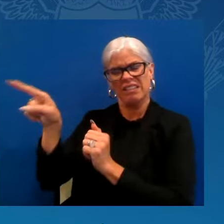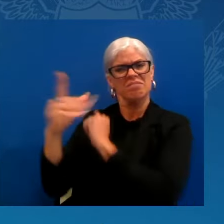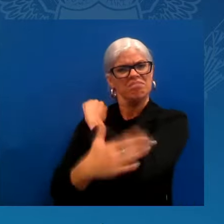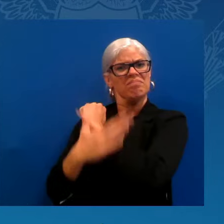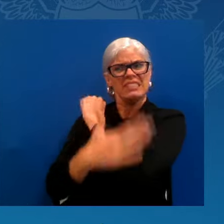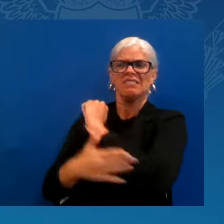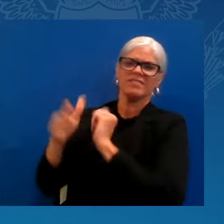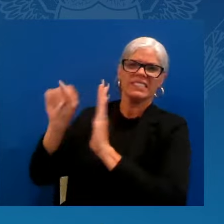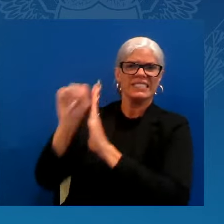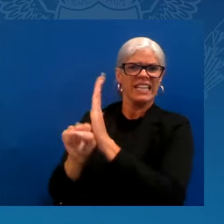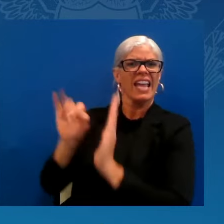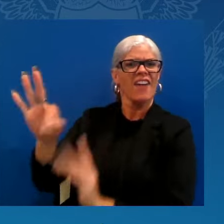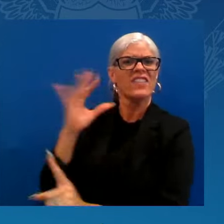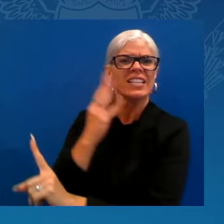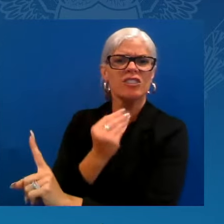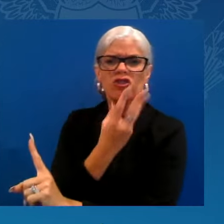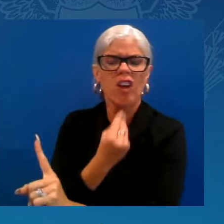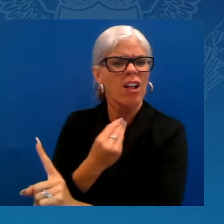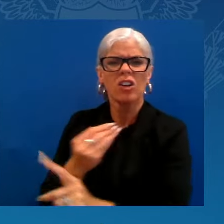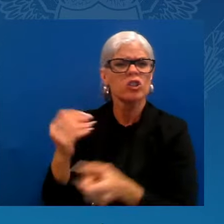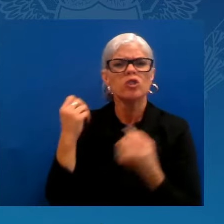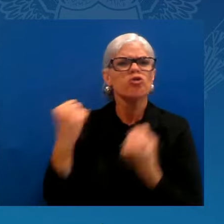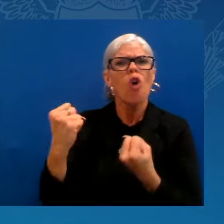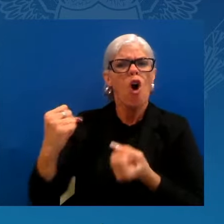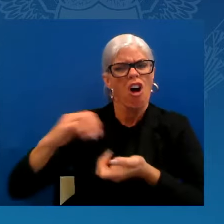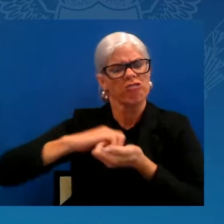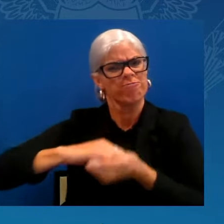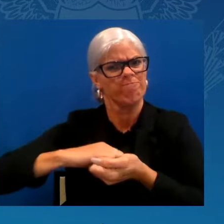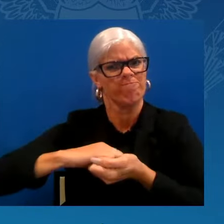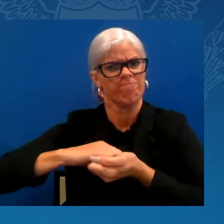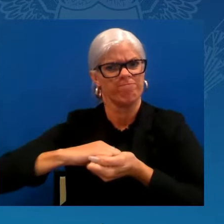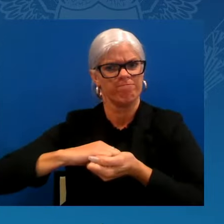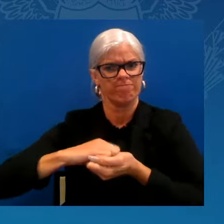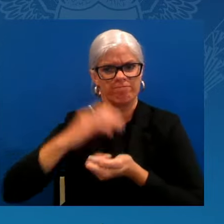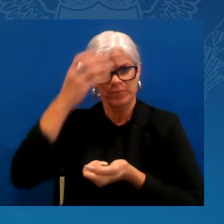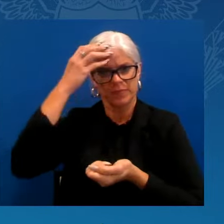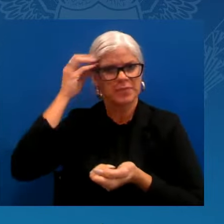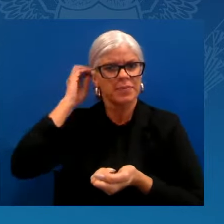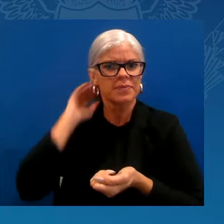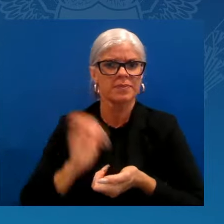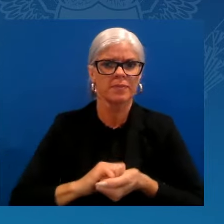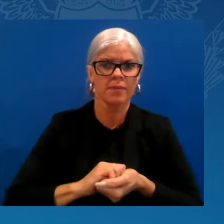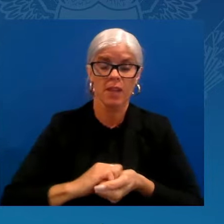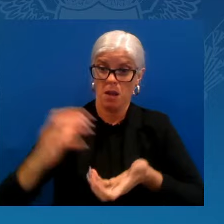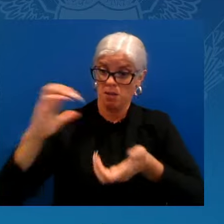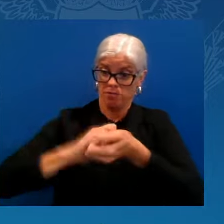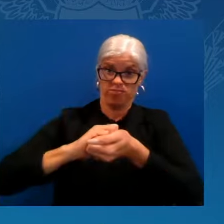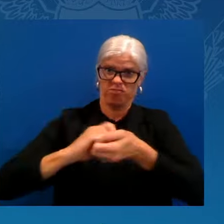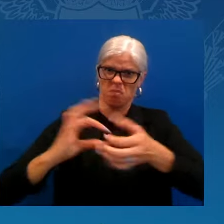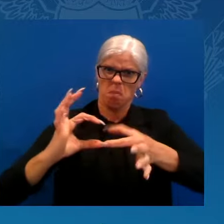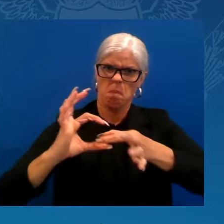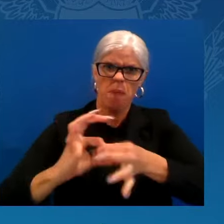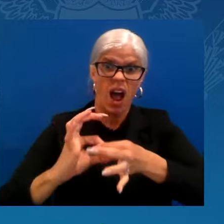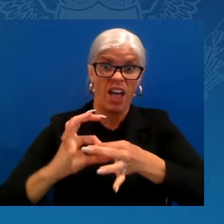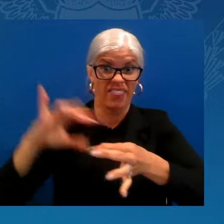A bond that I have been so very proud to work to strengthen throughout my career in public service,